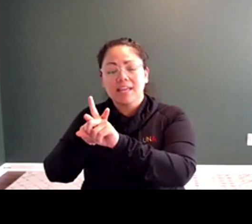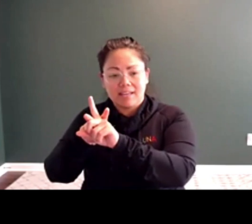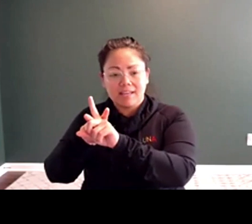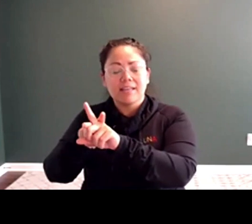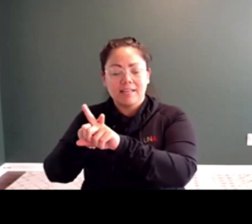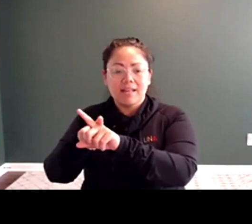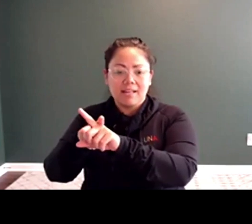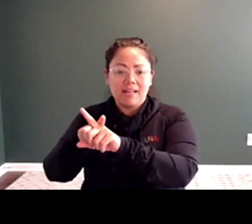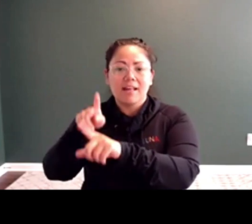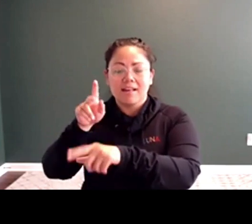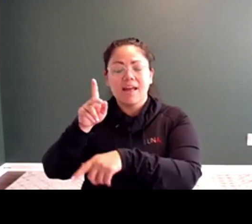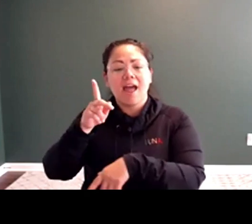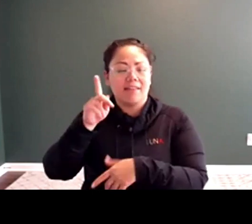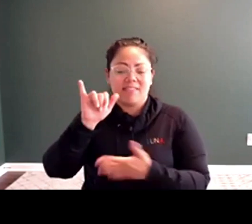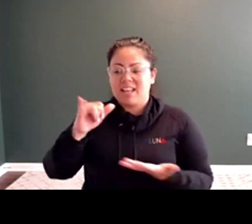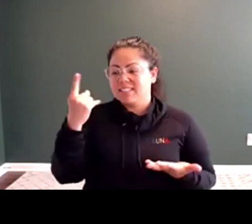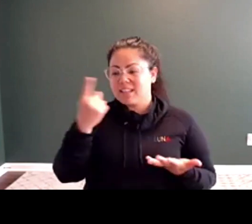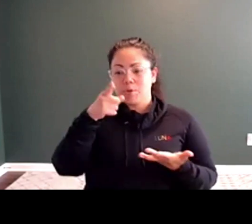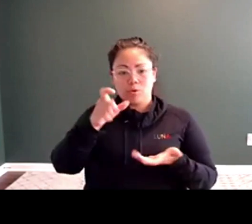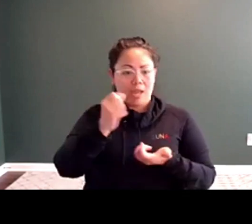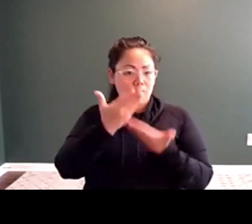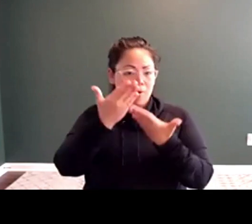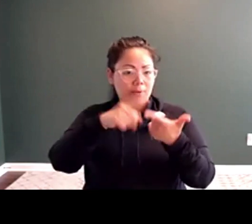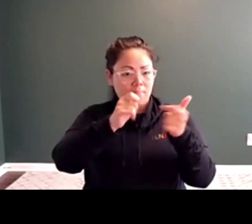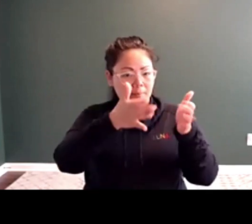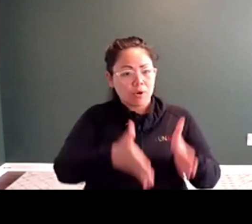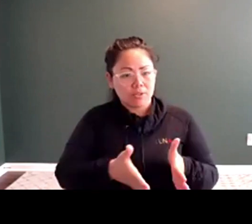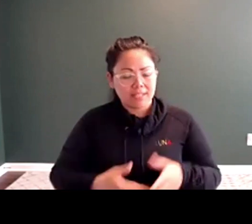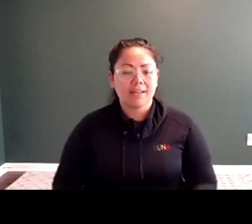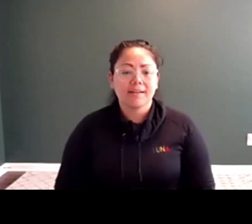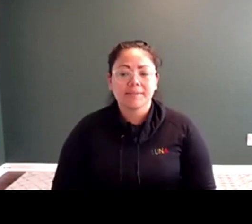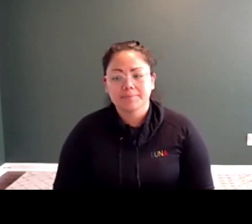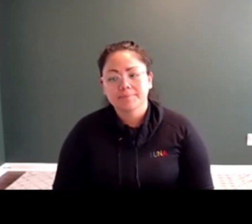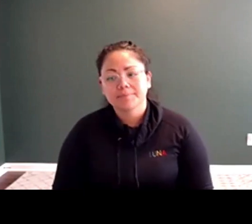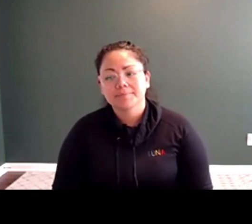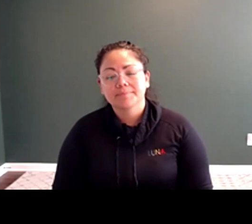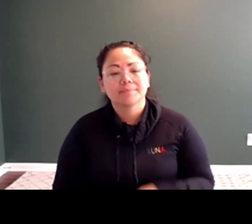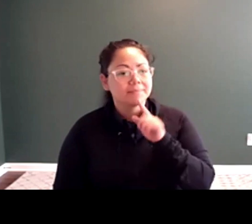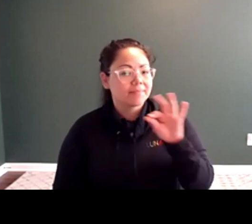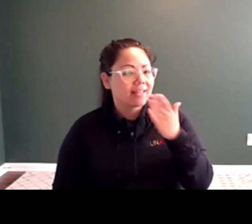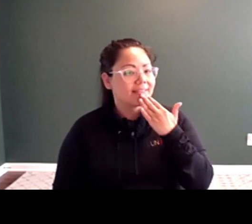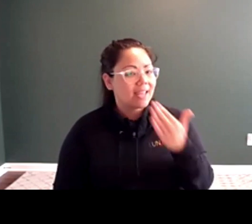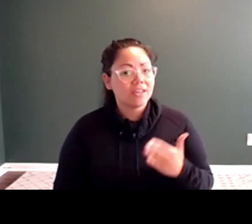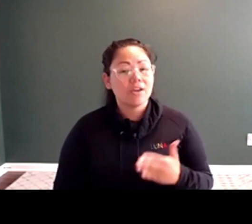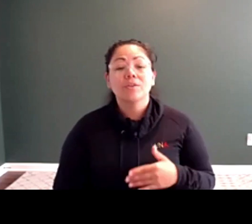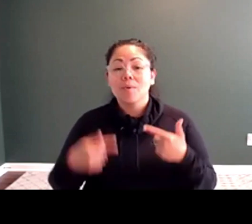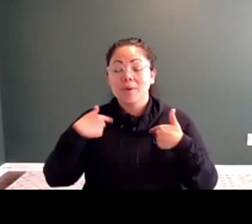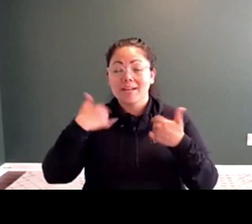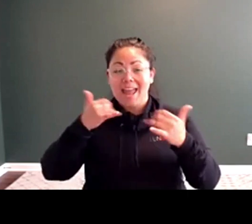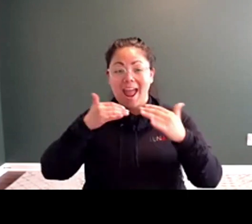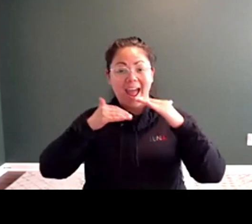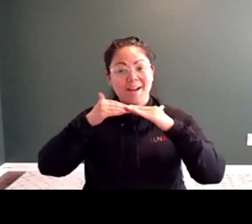and that's all something that you can recommend to this individual. Thank you. So we're right at 1:00 p.m.